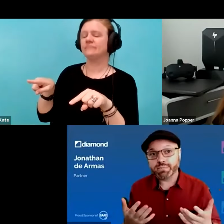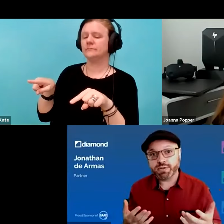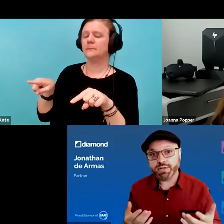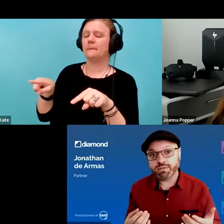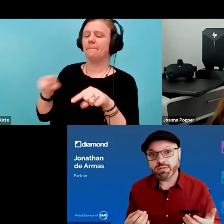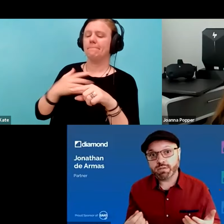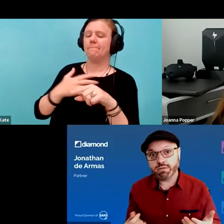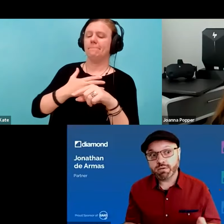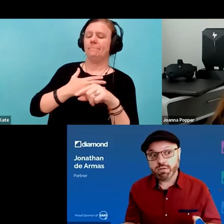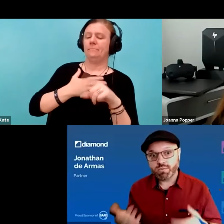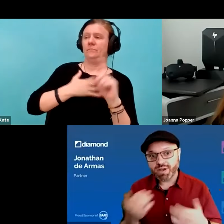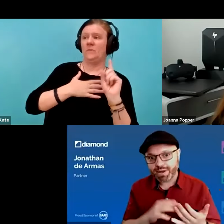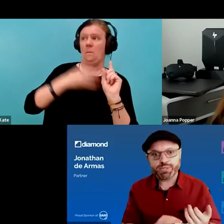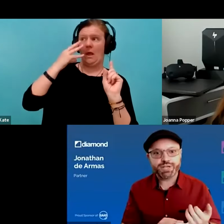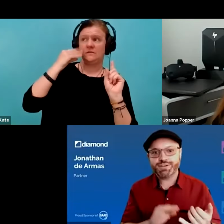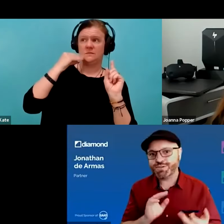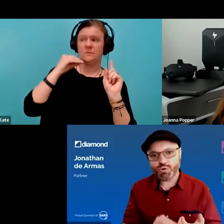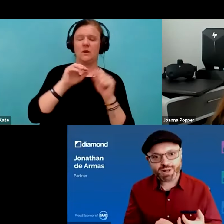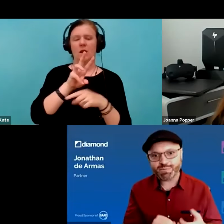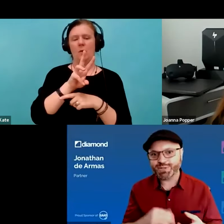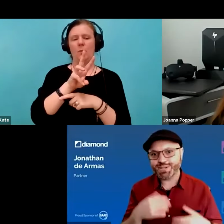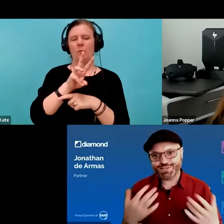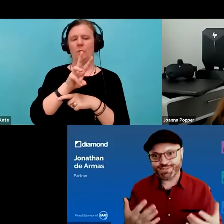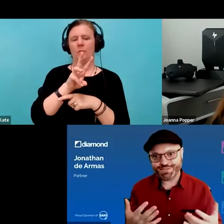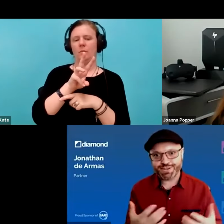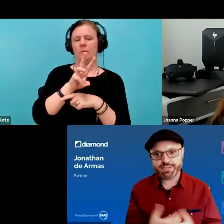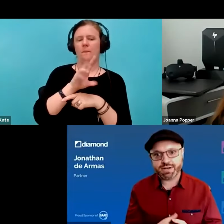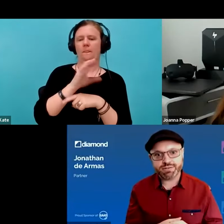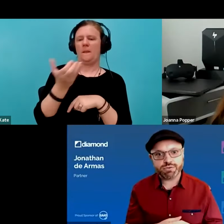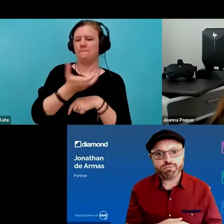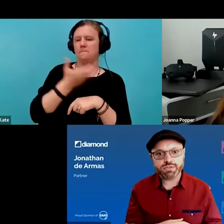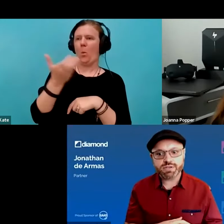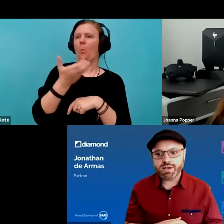experience in the web application mobile application side of the universe.